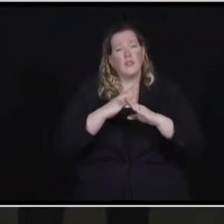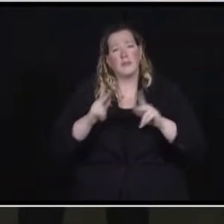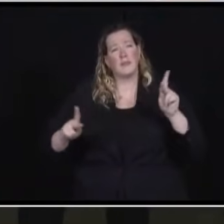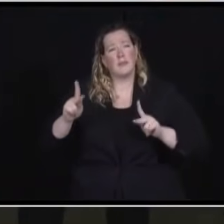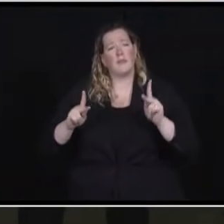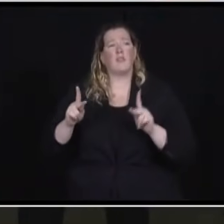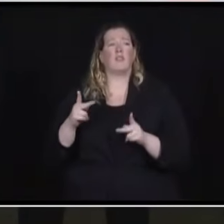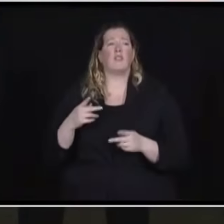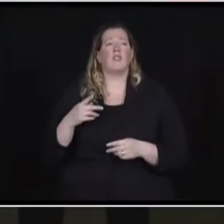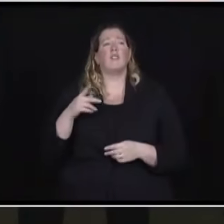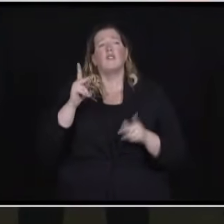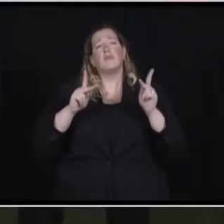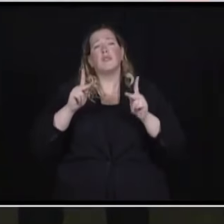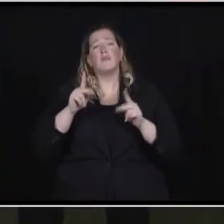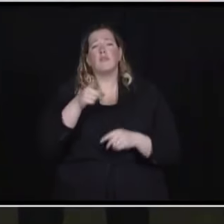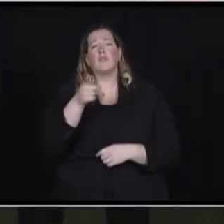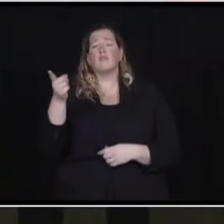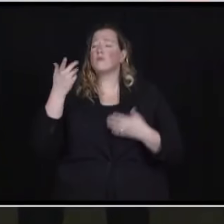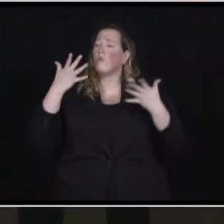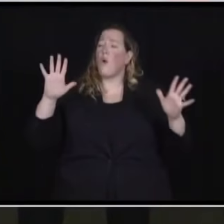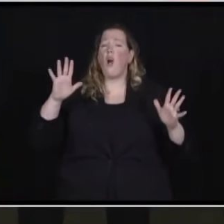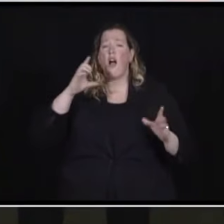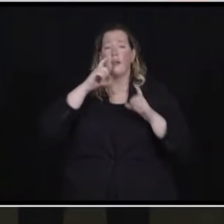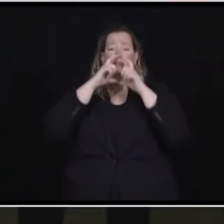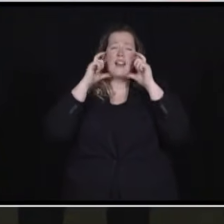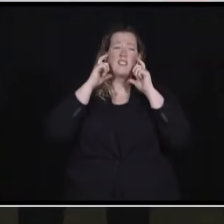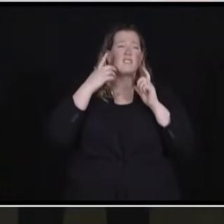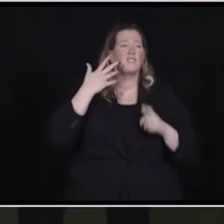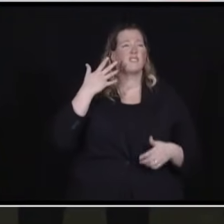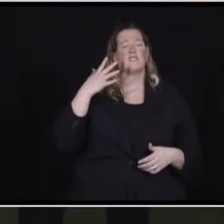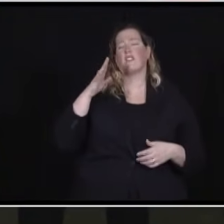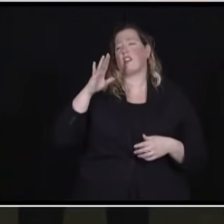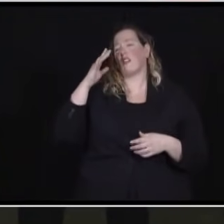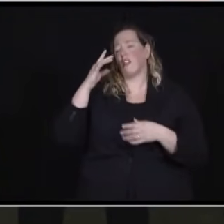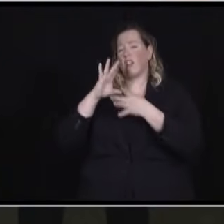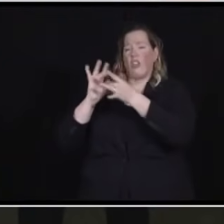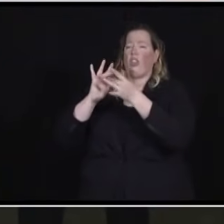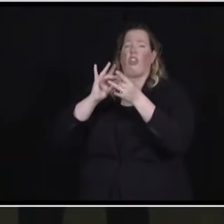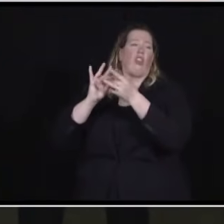here to make sure we protect every single person in this province, even the anti-masker